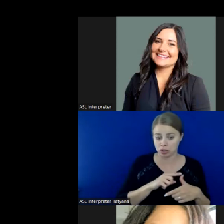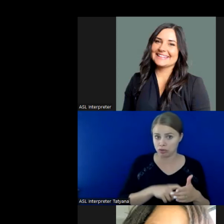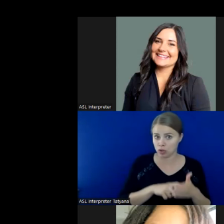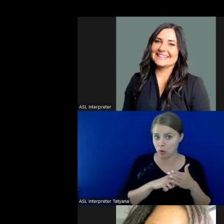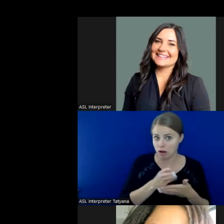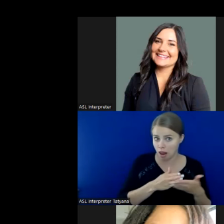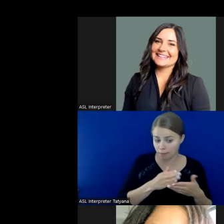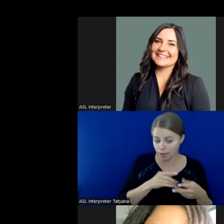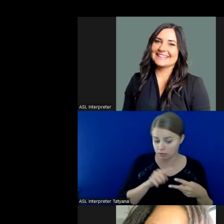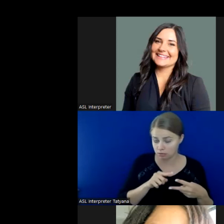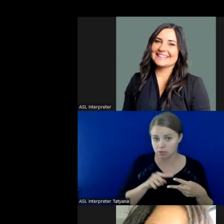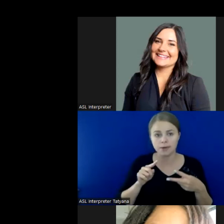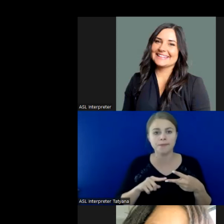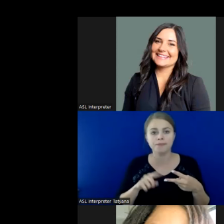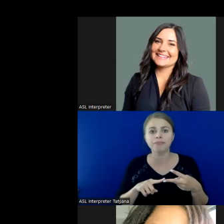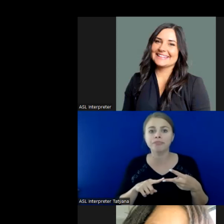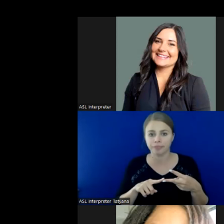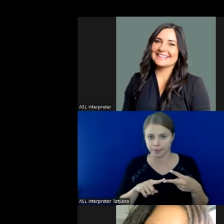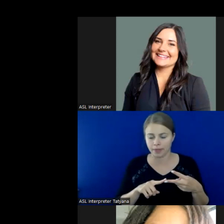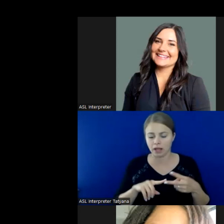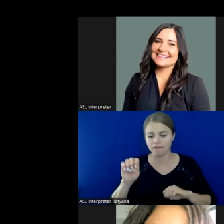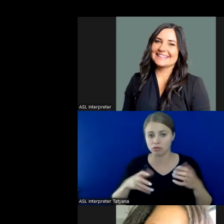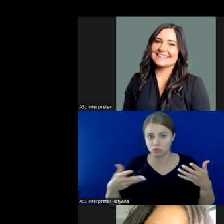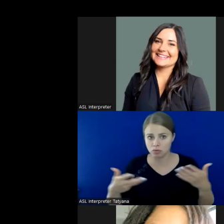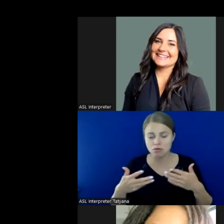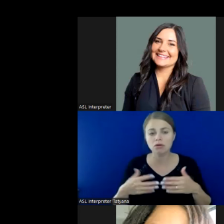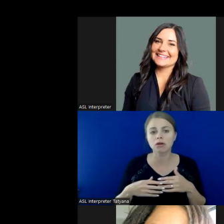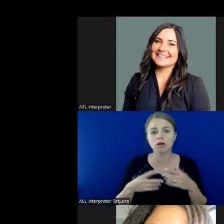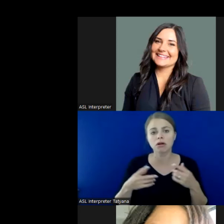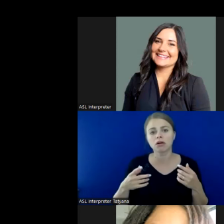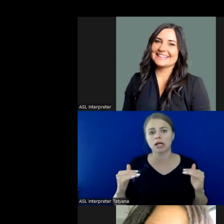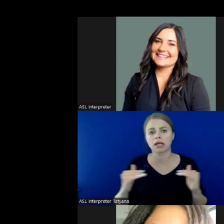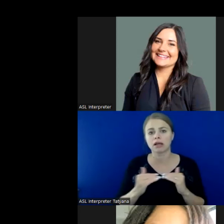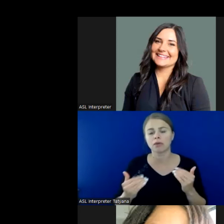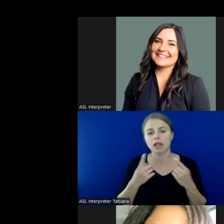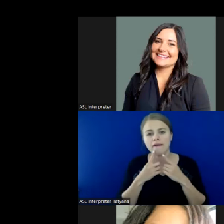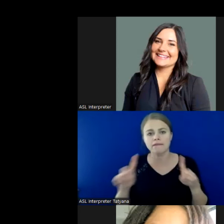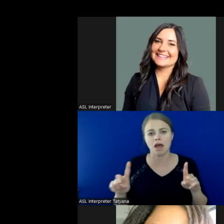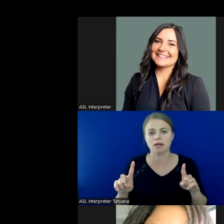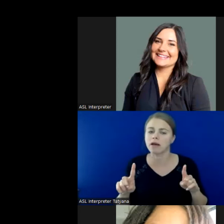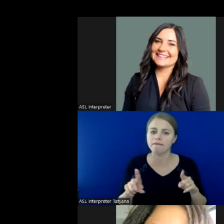And an evaluation of the equally effective dimensions that I talked about earlier.